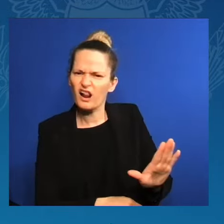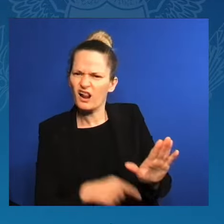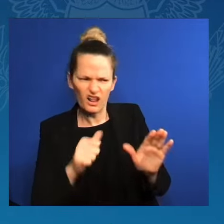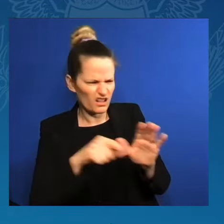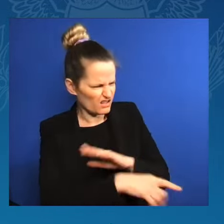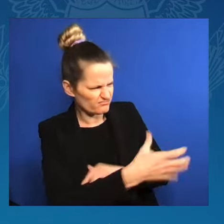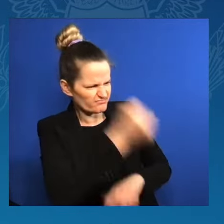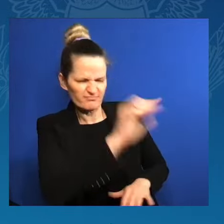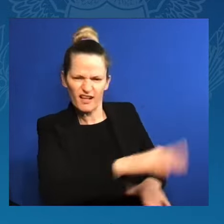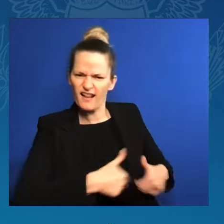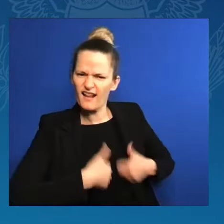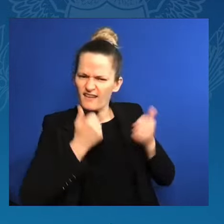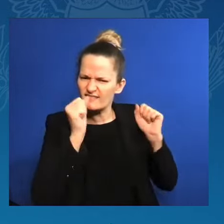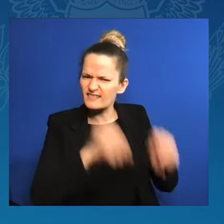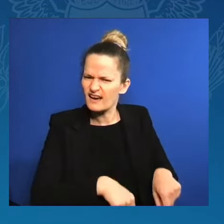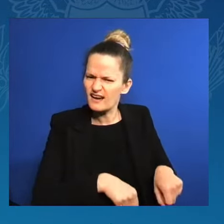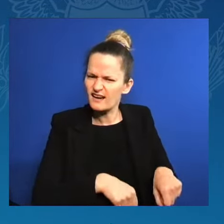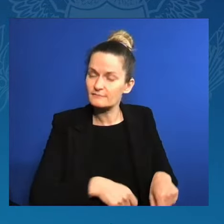was also rushed to the emergency room.